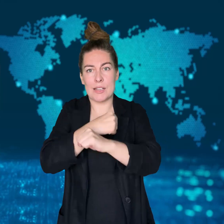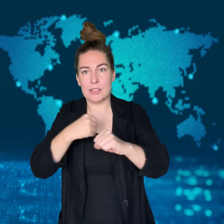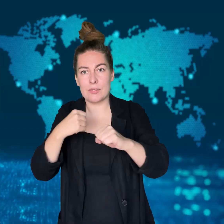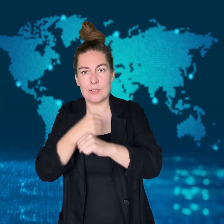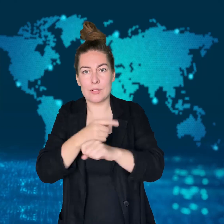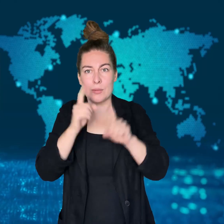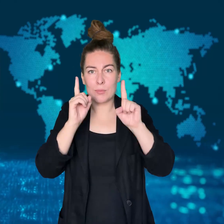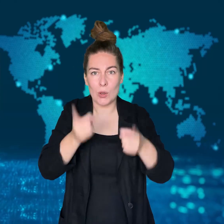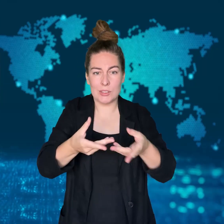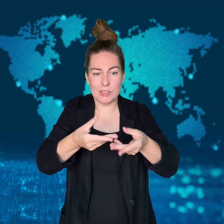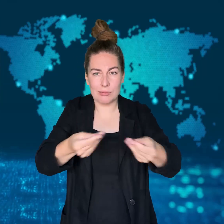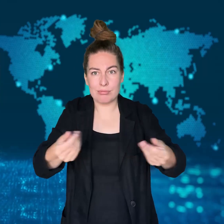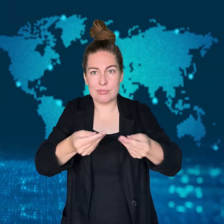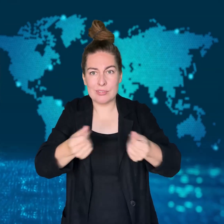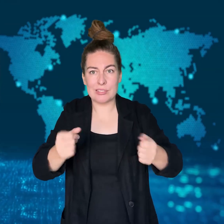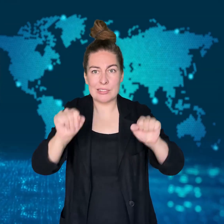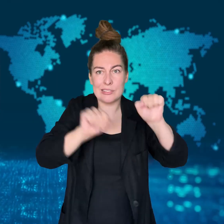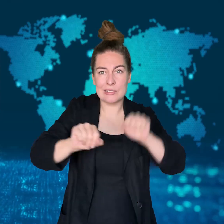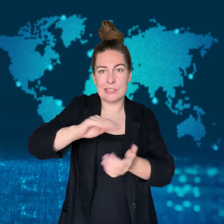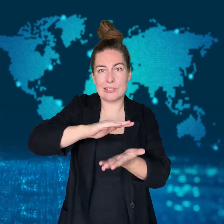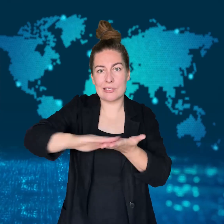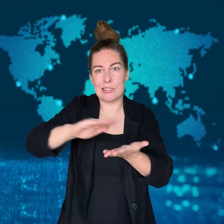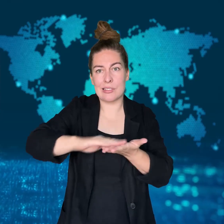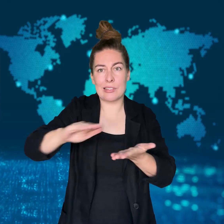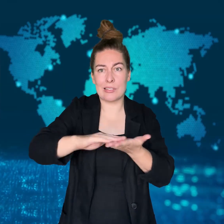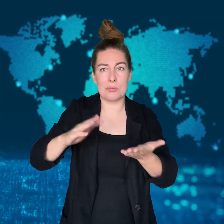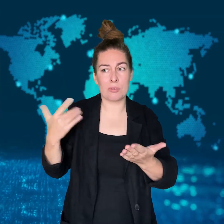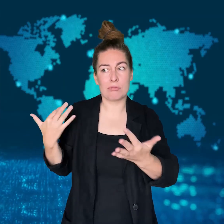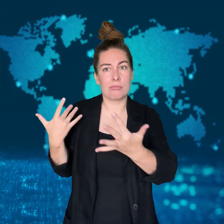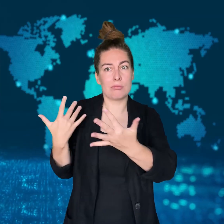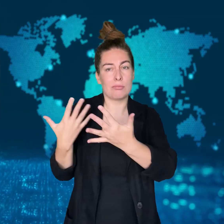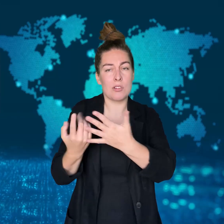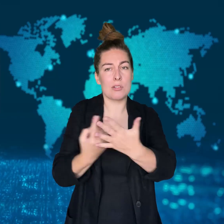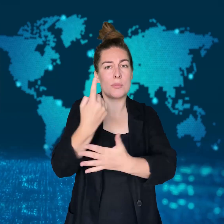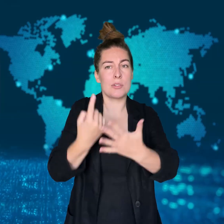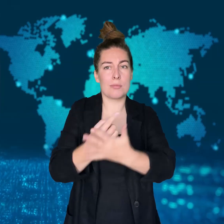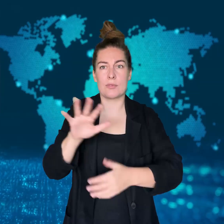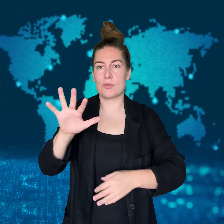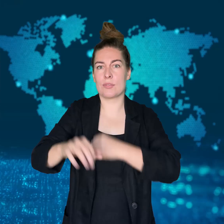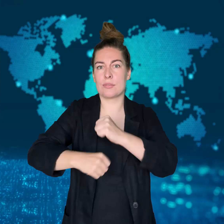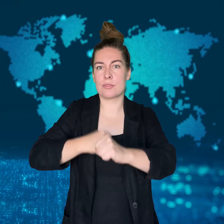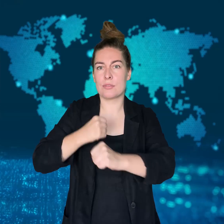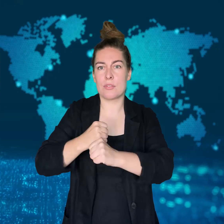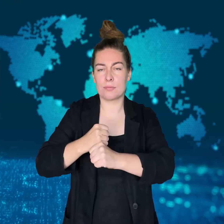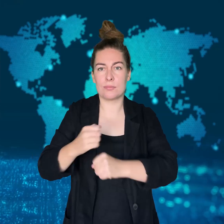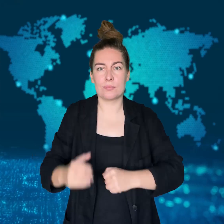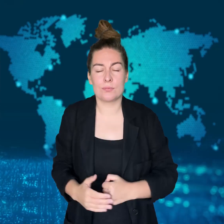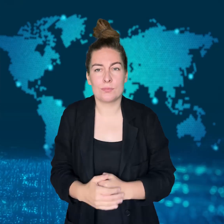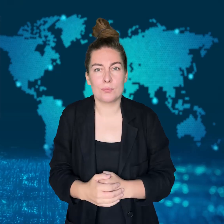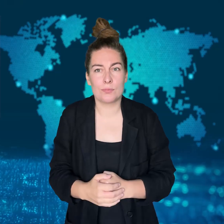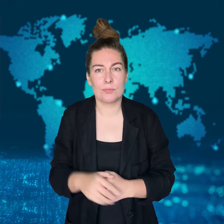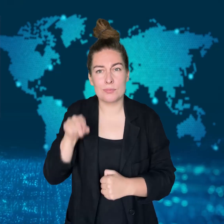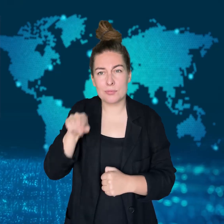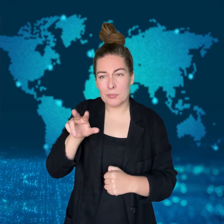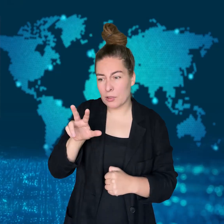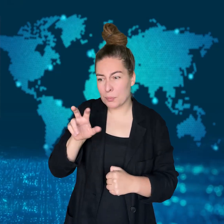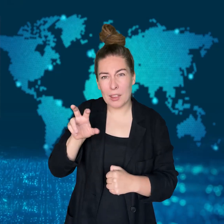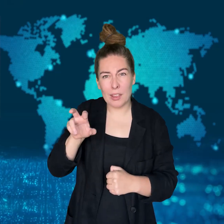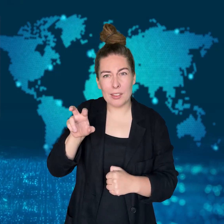in the past five years.